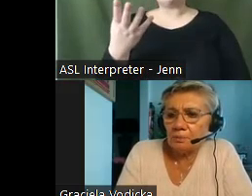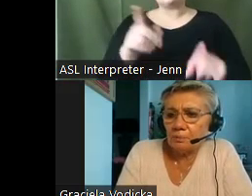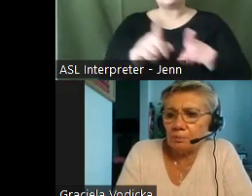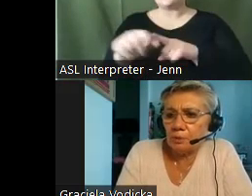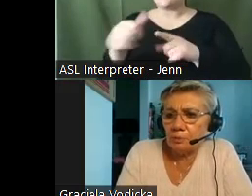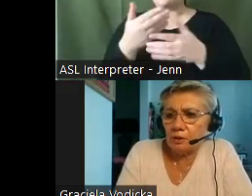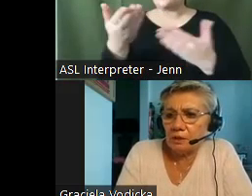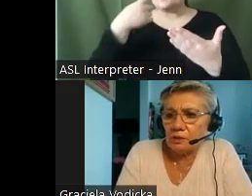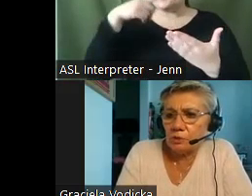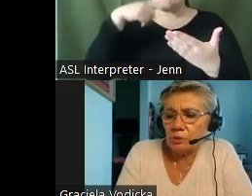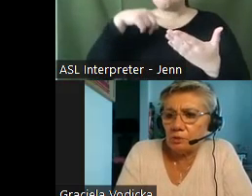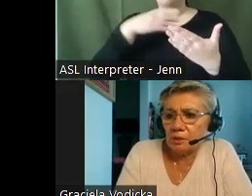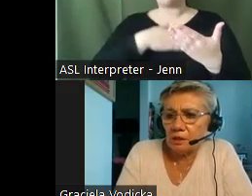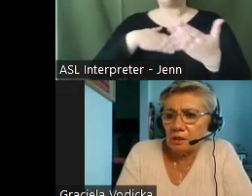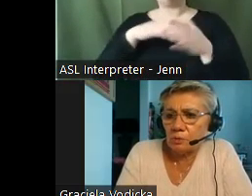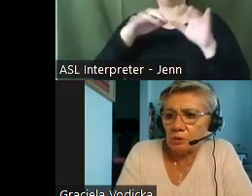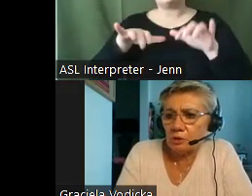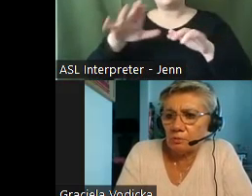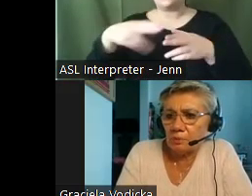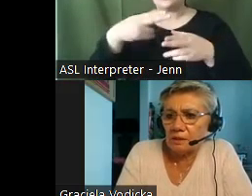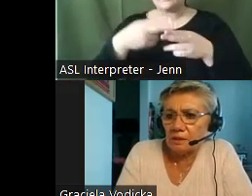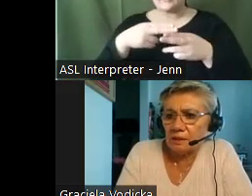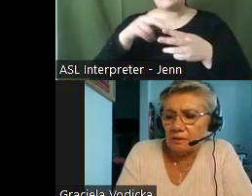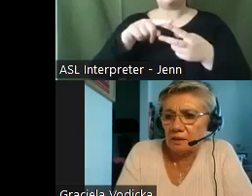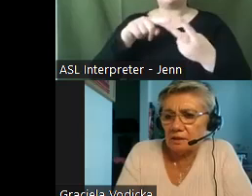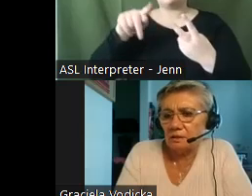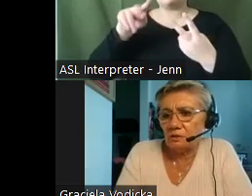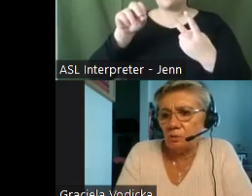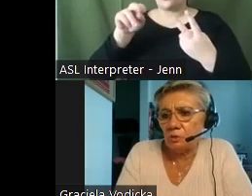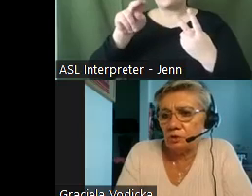you're comfortable sharing, and your title or organization in the chat. If you'd like